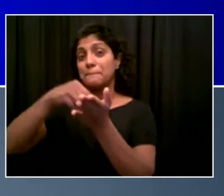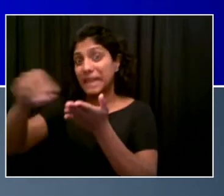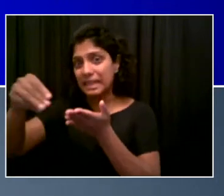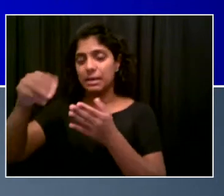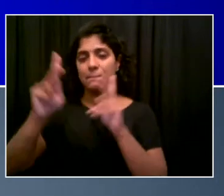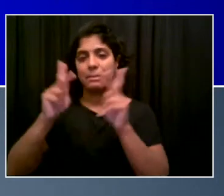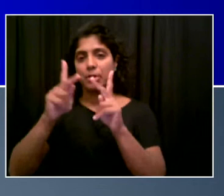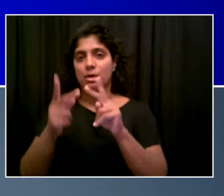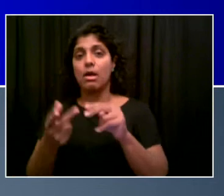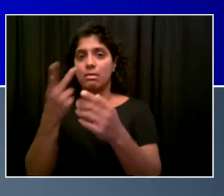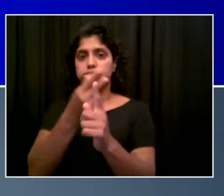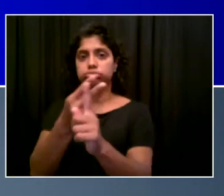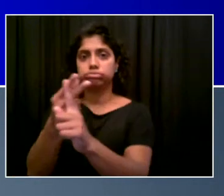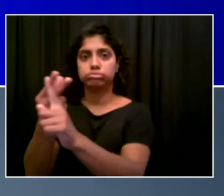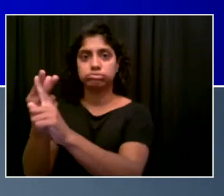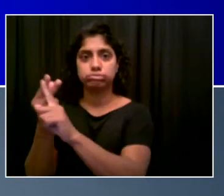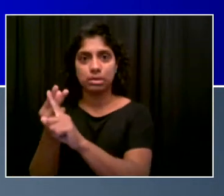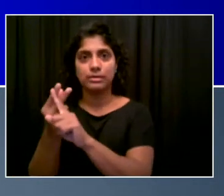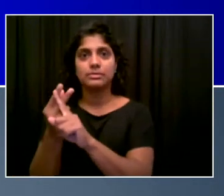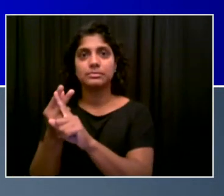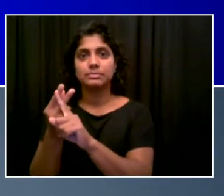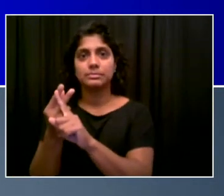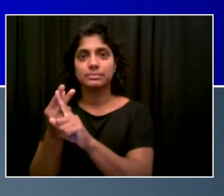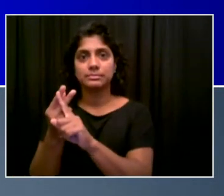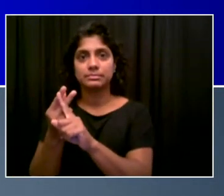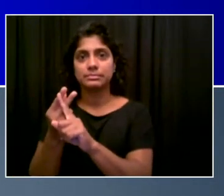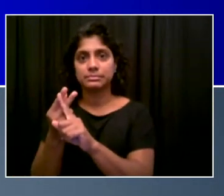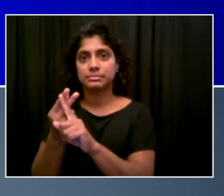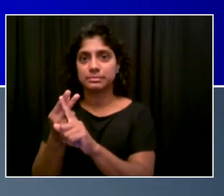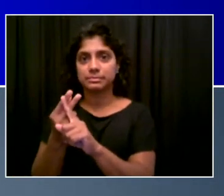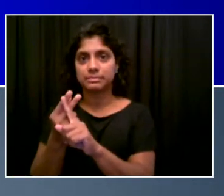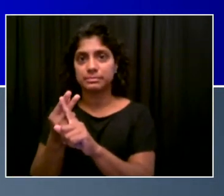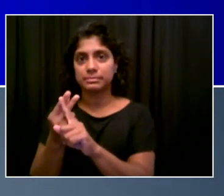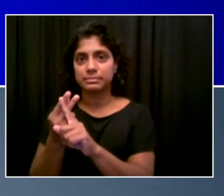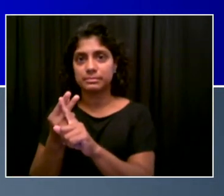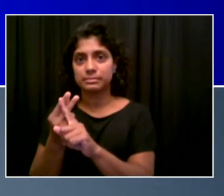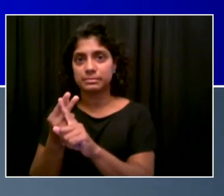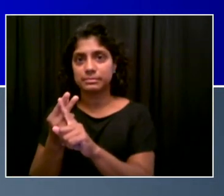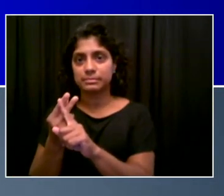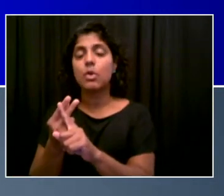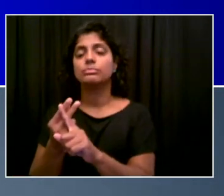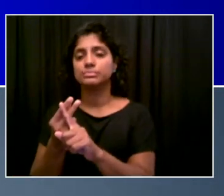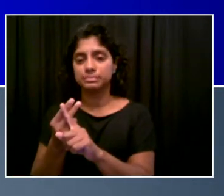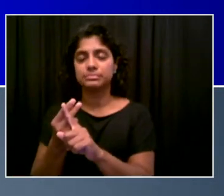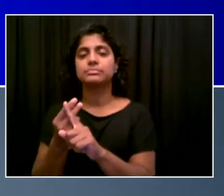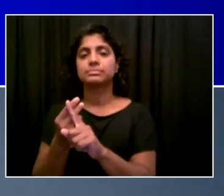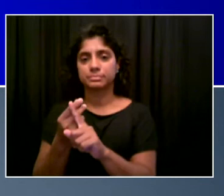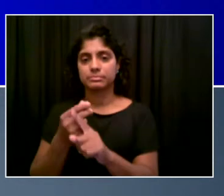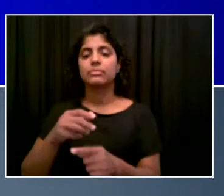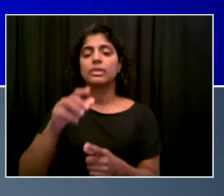WE HAVE TO BUILD IT UP AND MAKE IT MORE CONSISTENT. VACCINATION IS THE ANSWER . IF U YOLO OKAT THE INDICATORS YOU SEE HOW WE